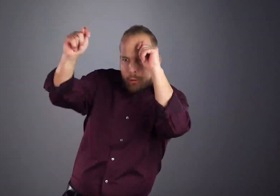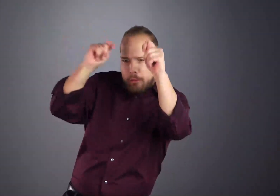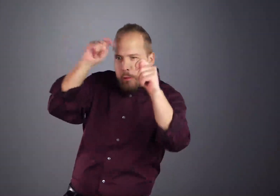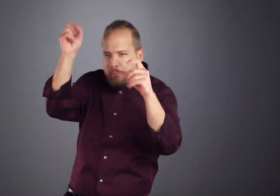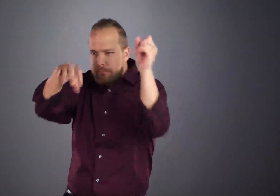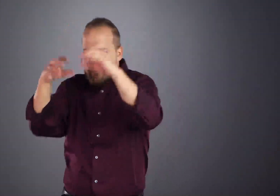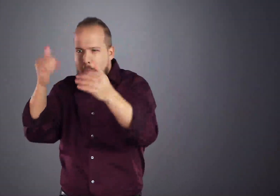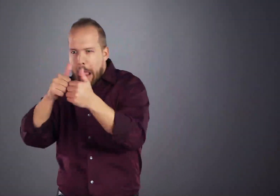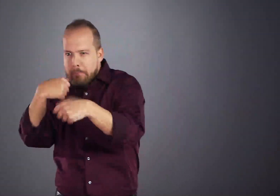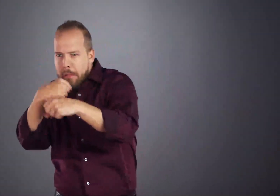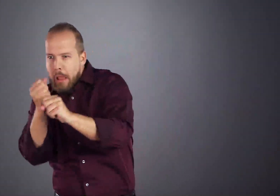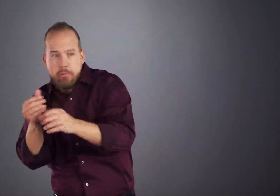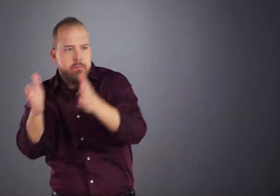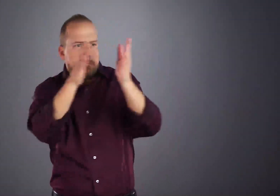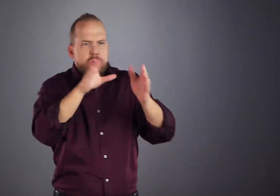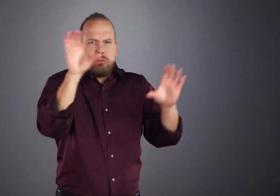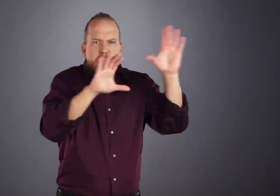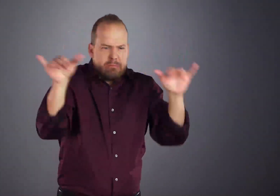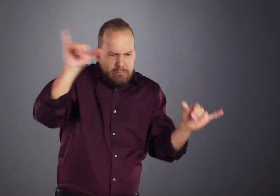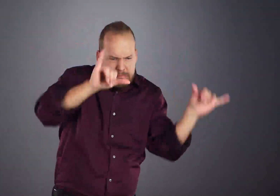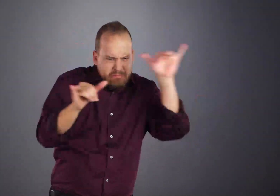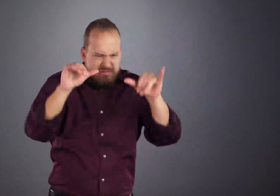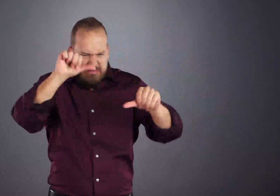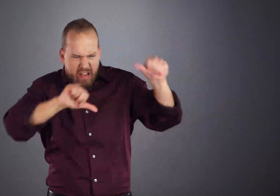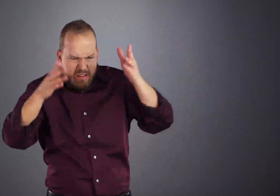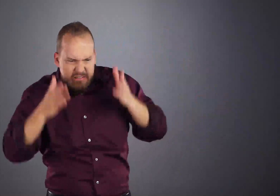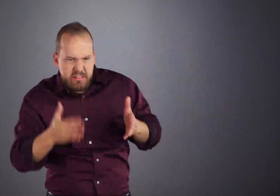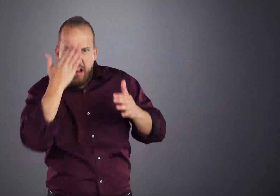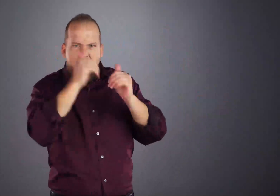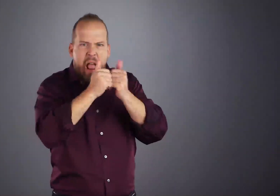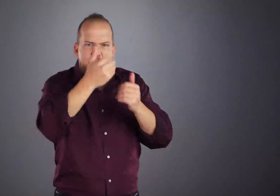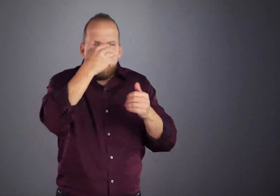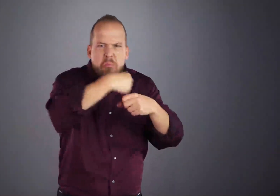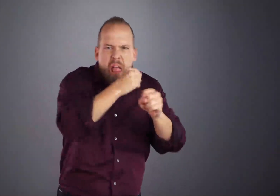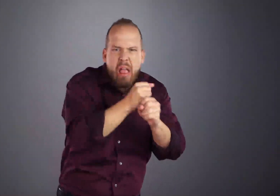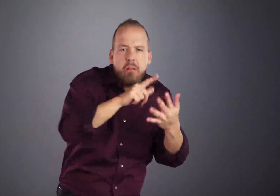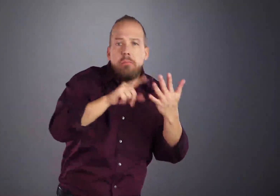suggested vast laws and forces at work.